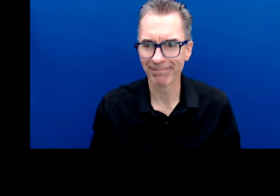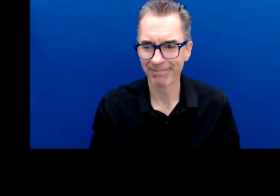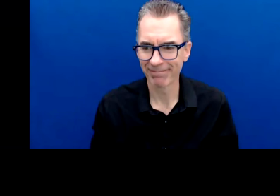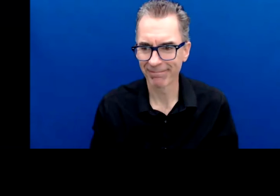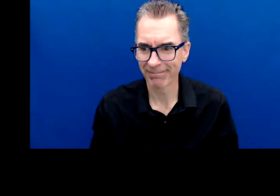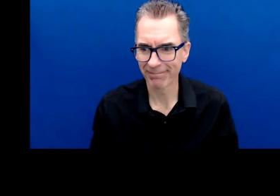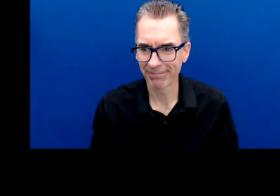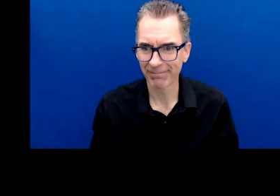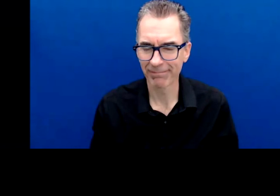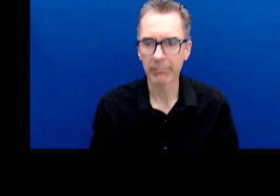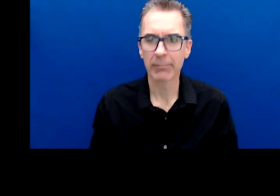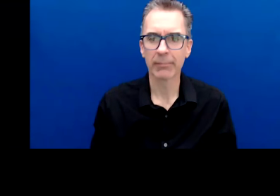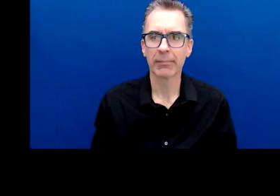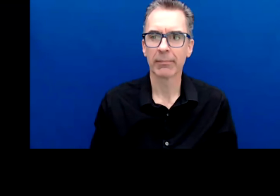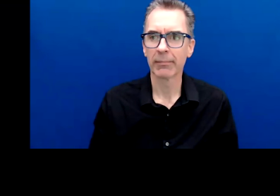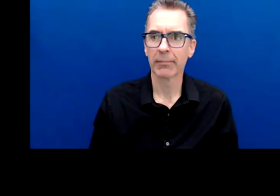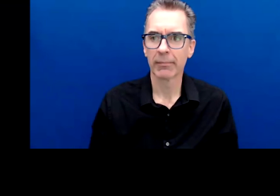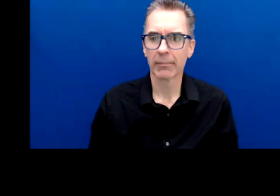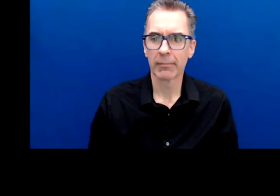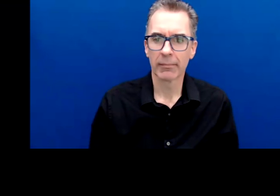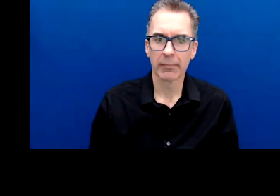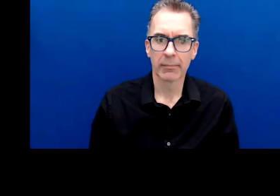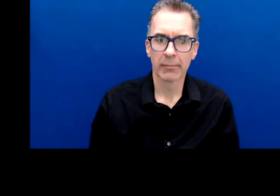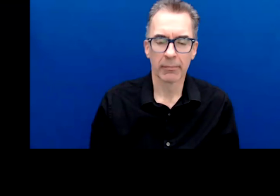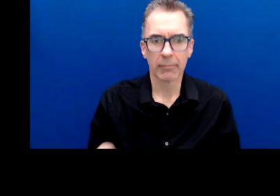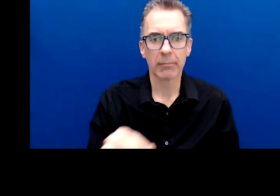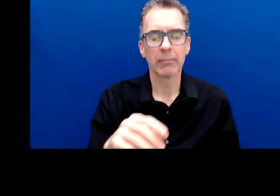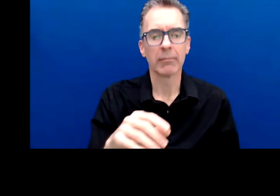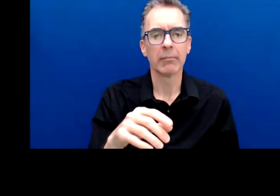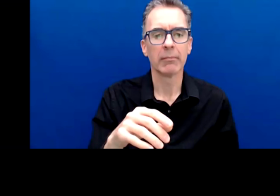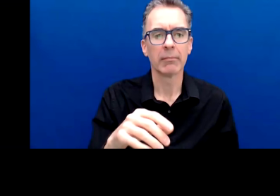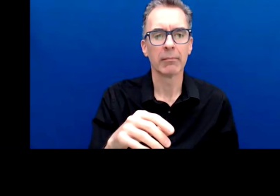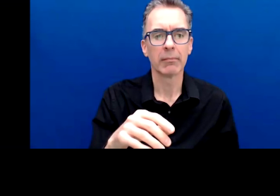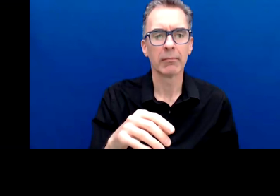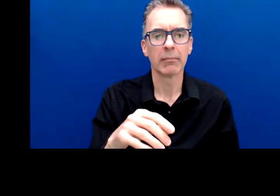And just so that way you know where to go. I know we're going over how to look to see where